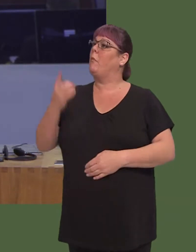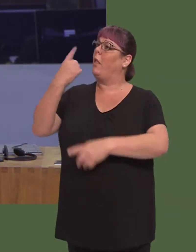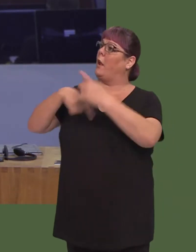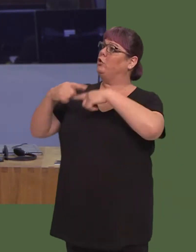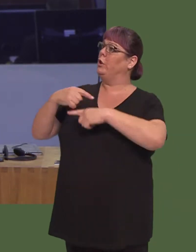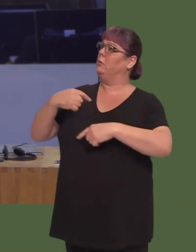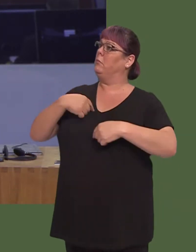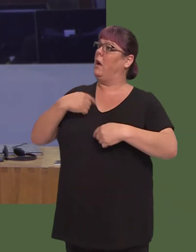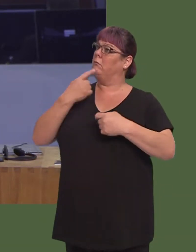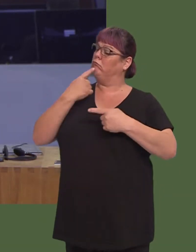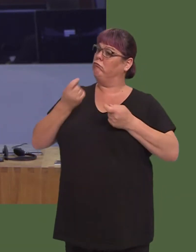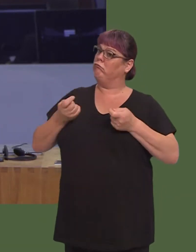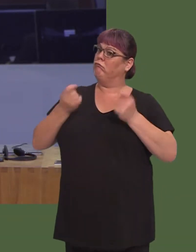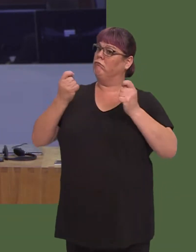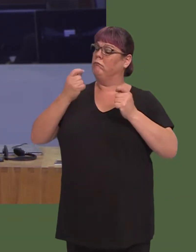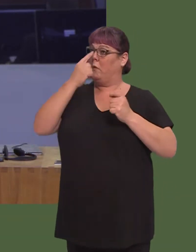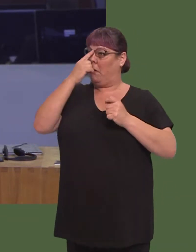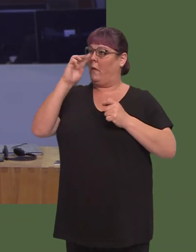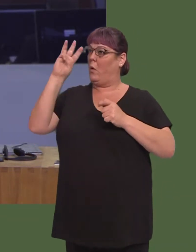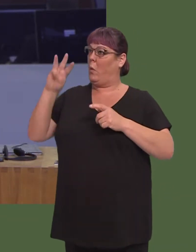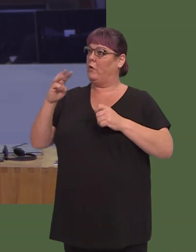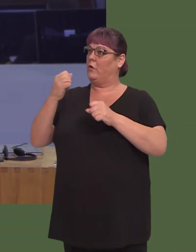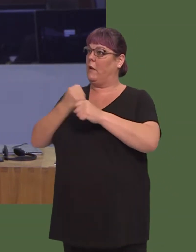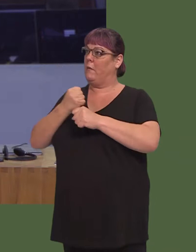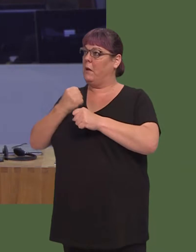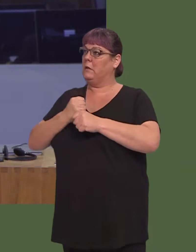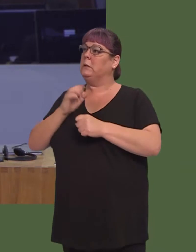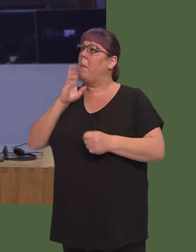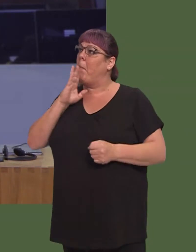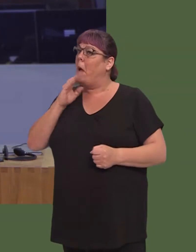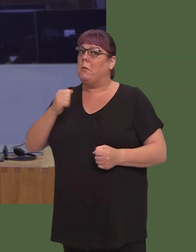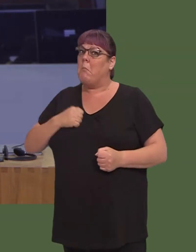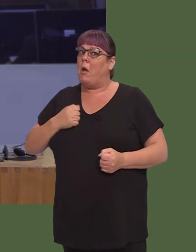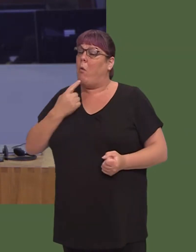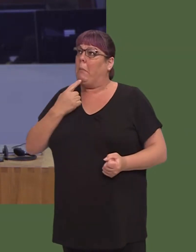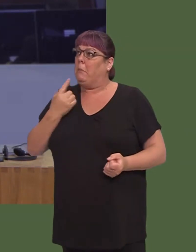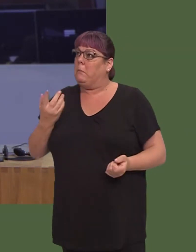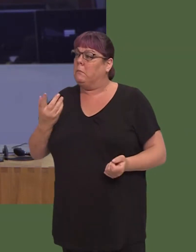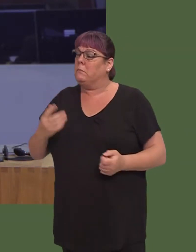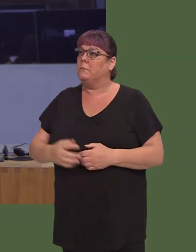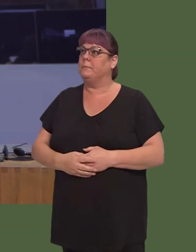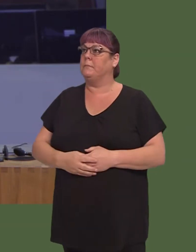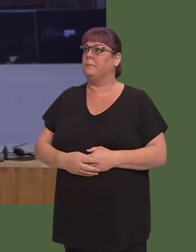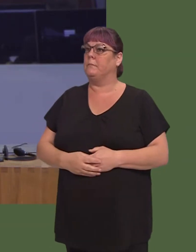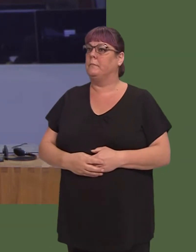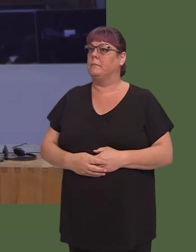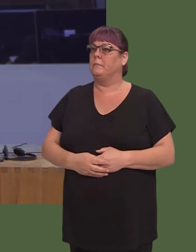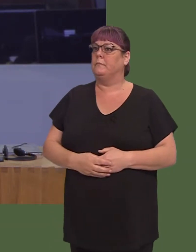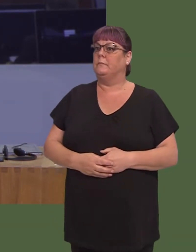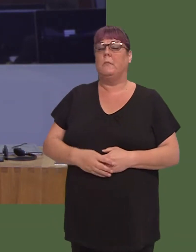Paul Davies AM: First Minister, the people of north Wales are in this position as a result